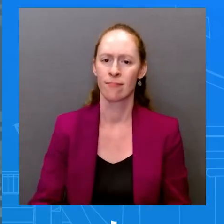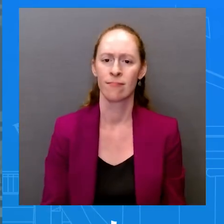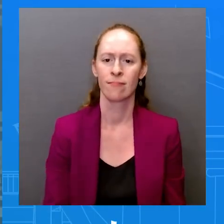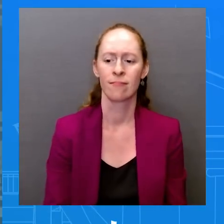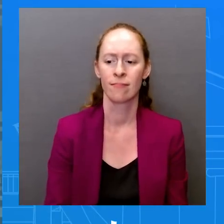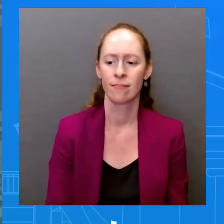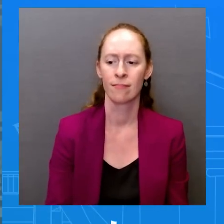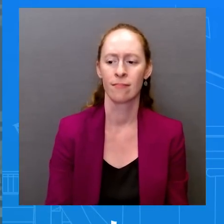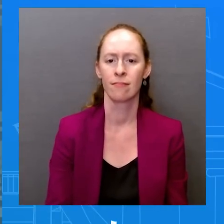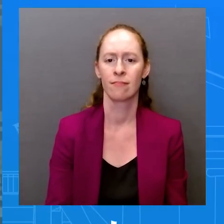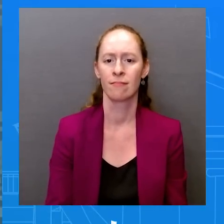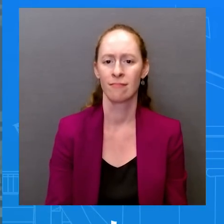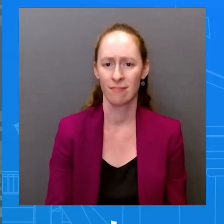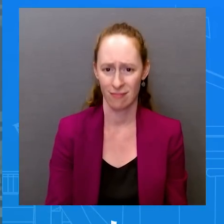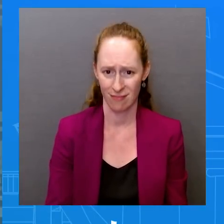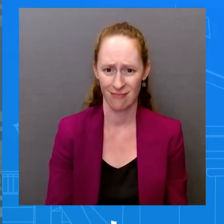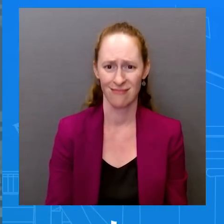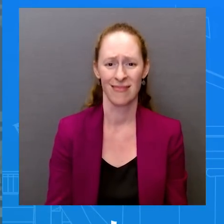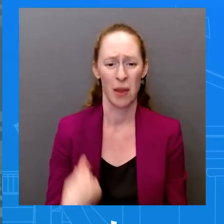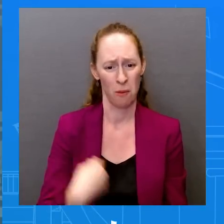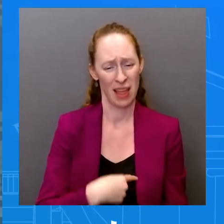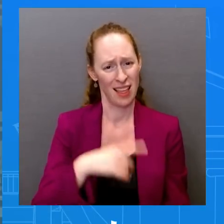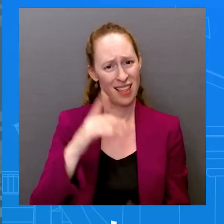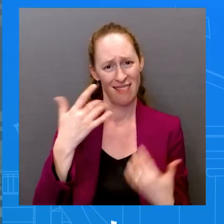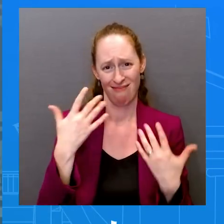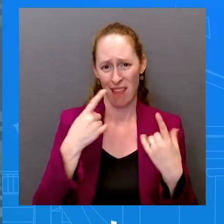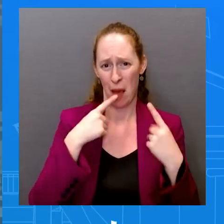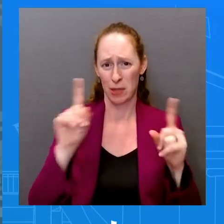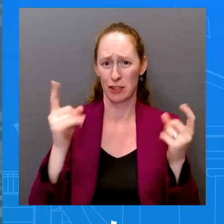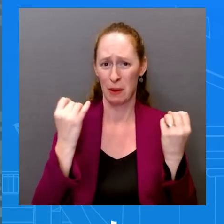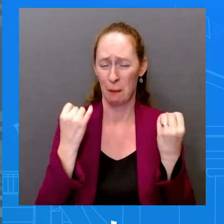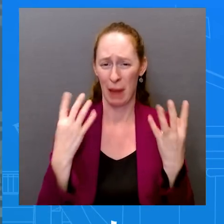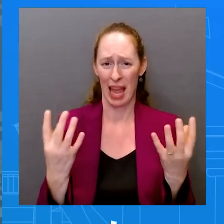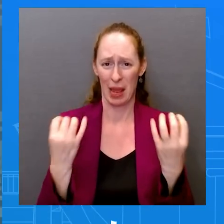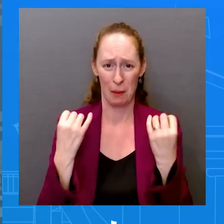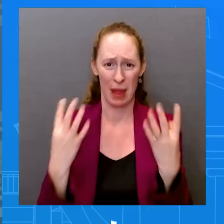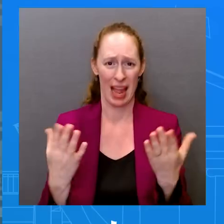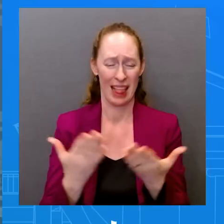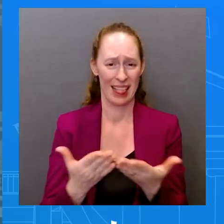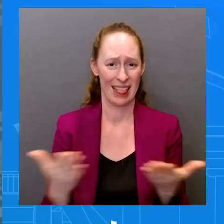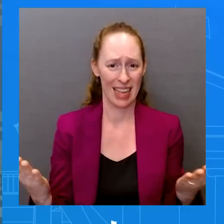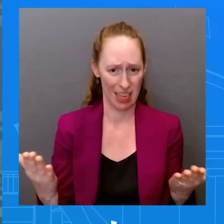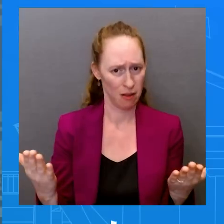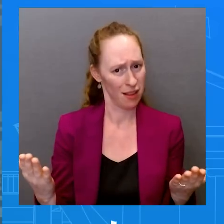And that's what we're going to do. The President is going to go to Ohio. They're going to -- we're going to go to Intel.